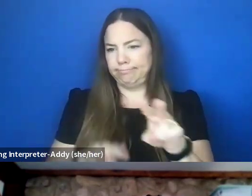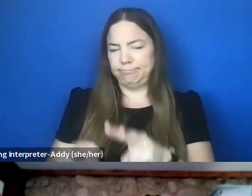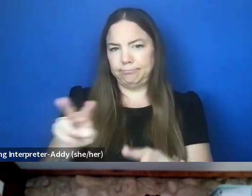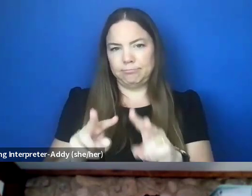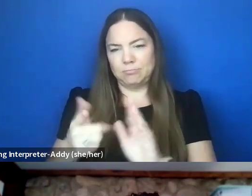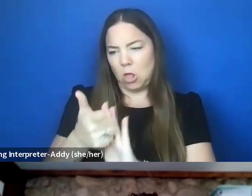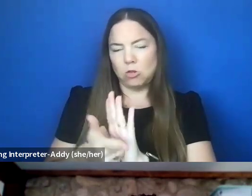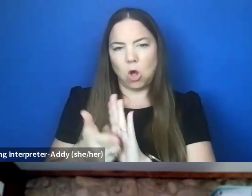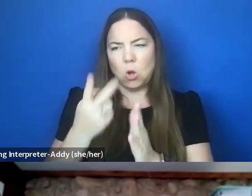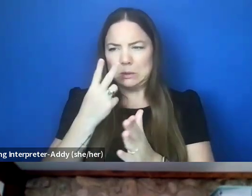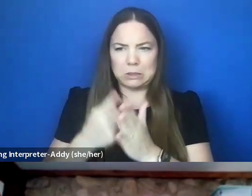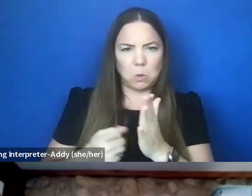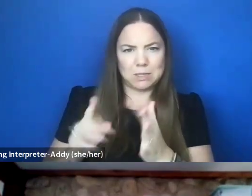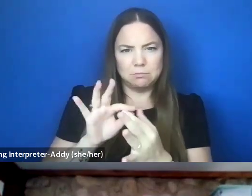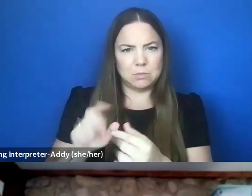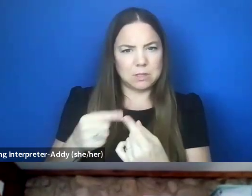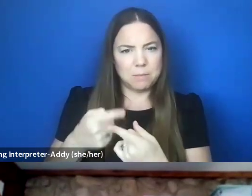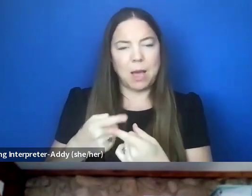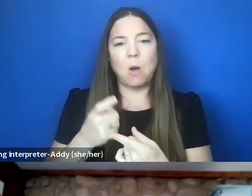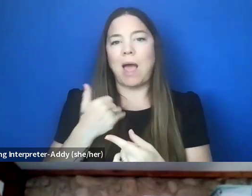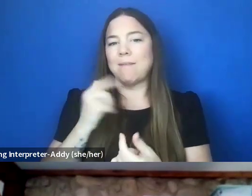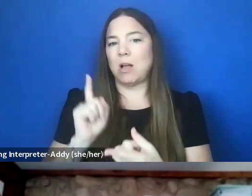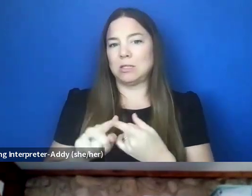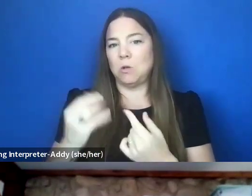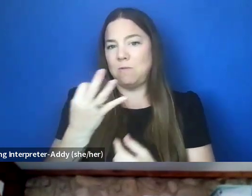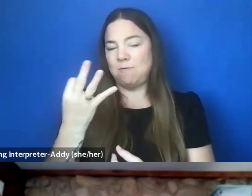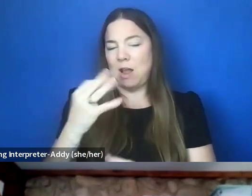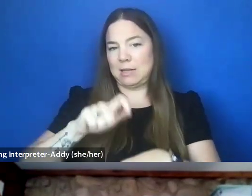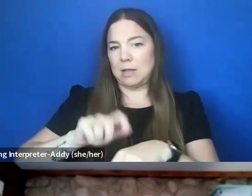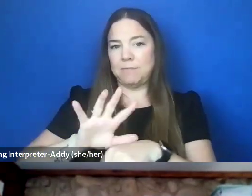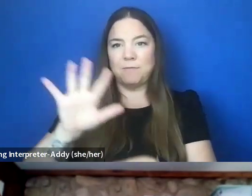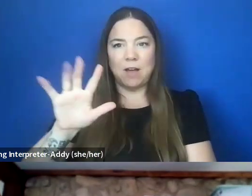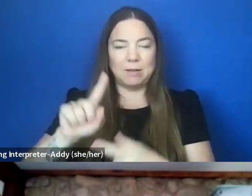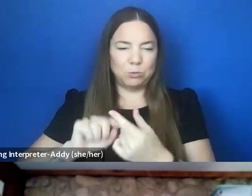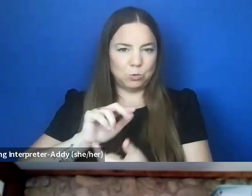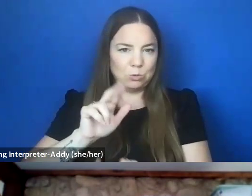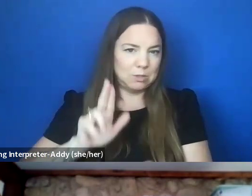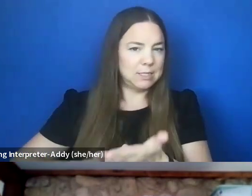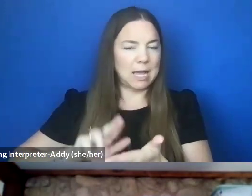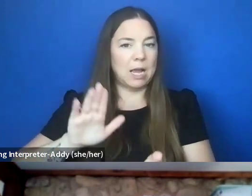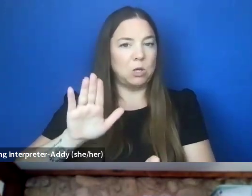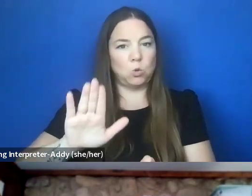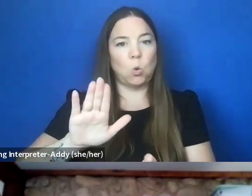Don Dew: You have till Friday at 5 Pm. To sign Don Dew: your Enteror silk Don Dew: to that letter.